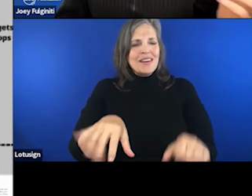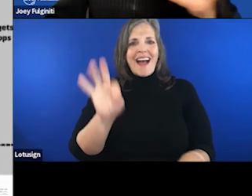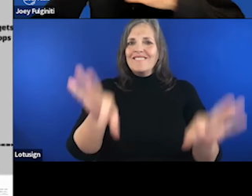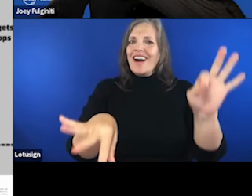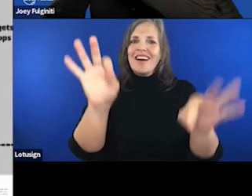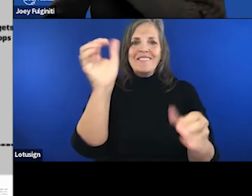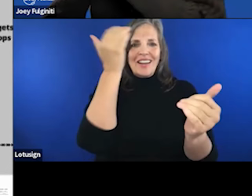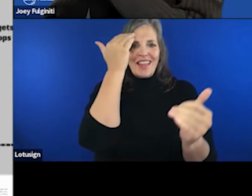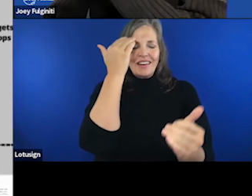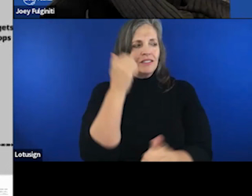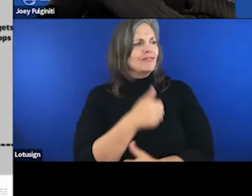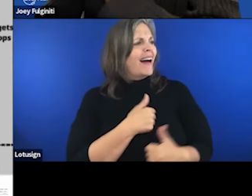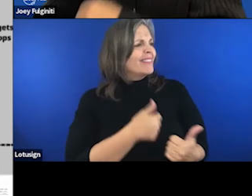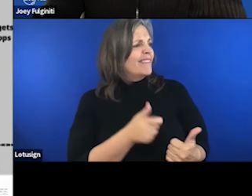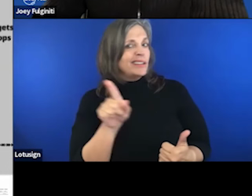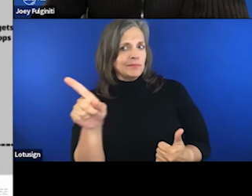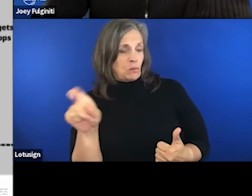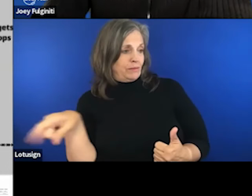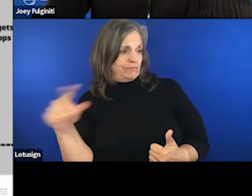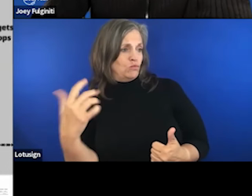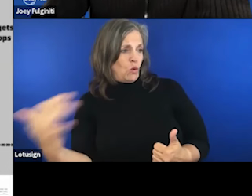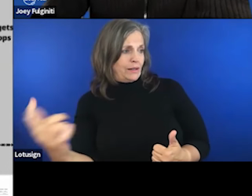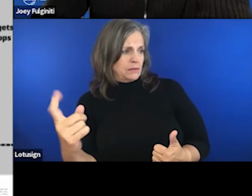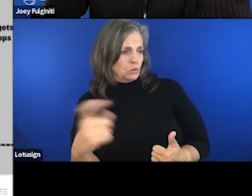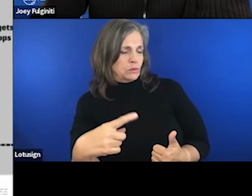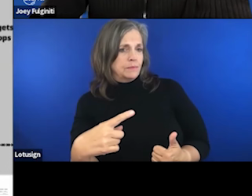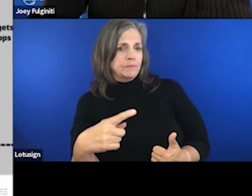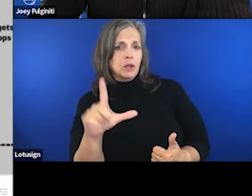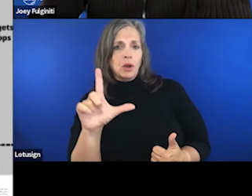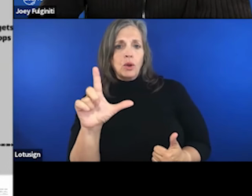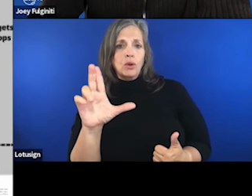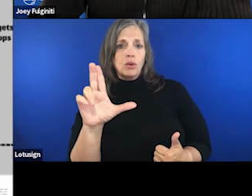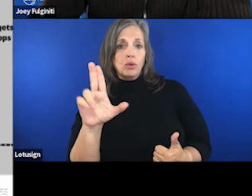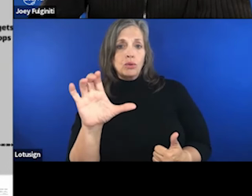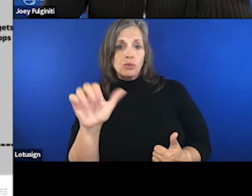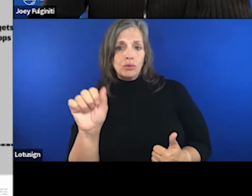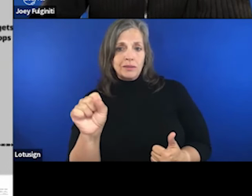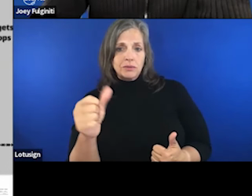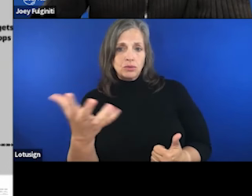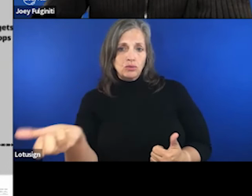additional question um and I'm gonna give Lucas the chance to come on stage if you'd like to